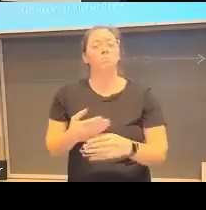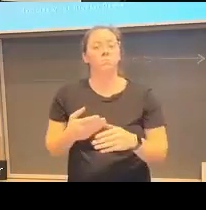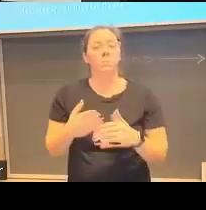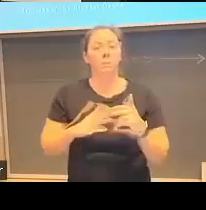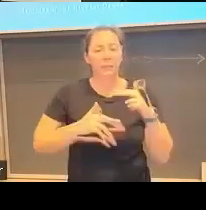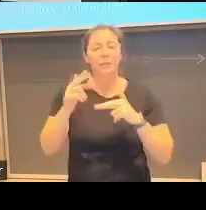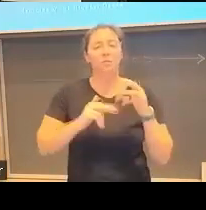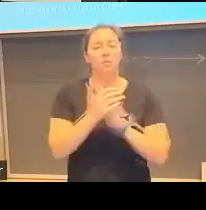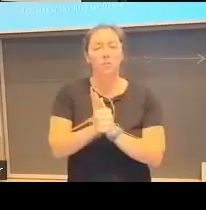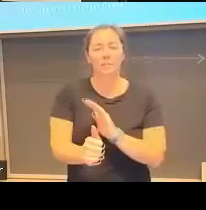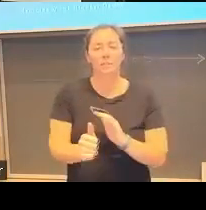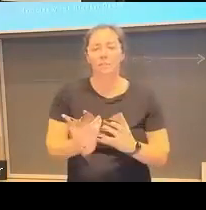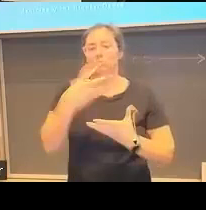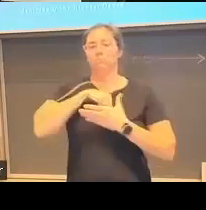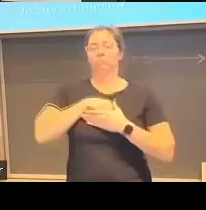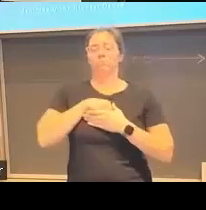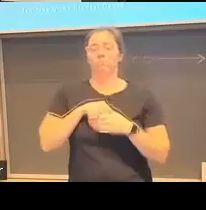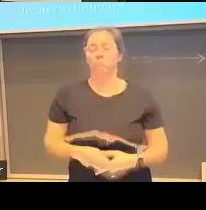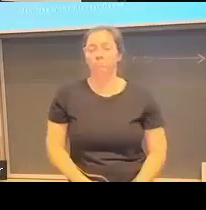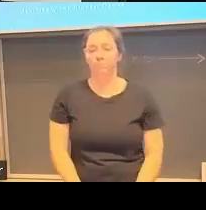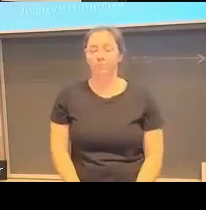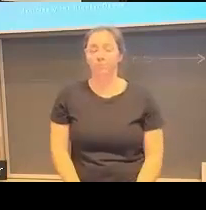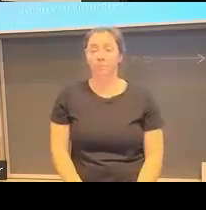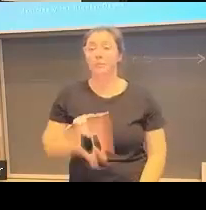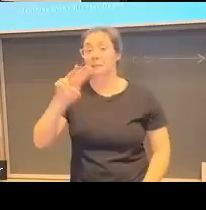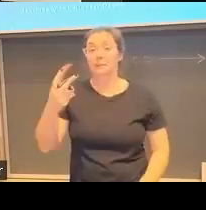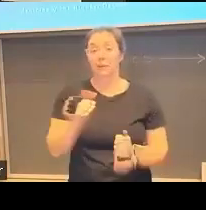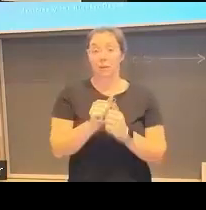into their own repertoire the second thing that we'll do with faculty in the Departments where